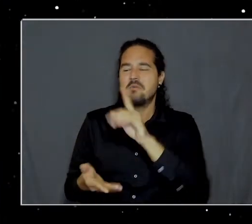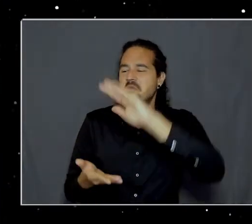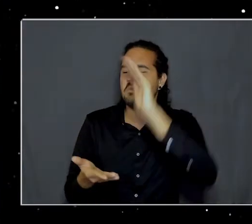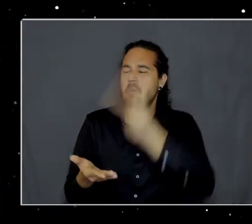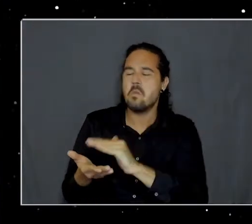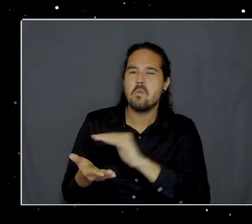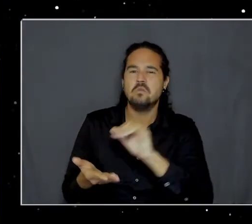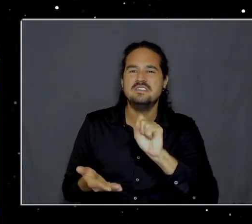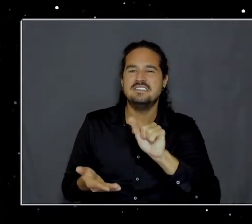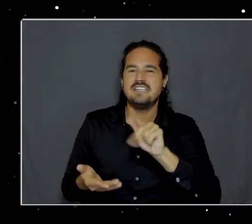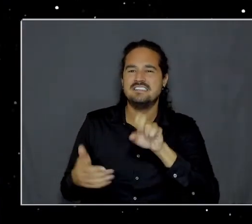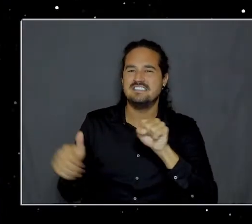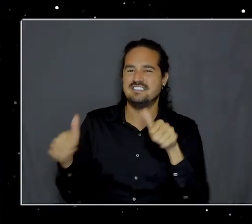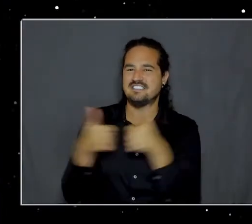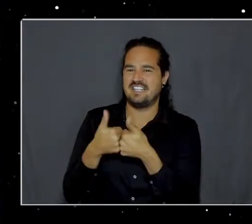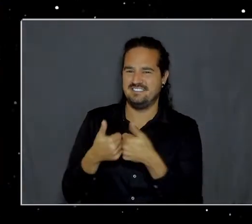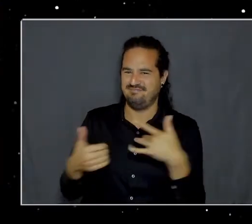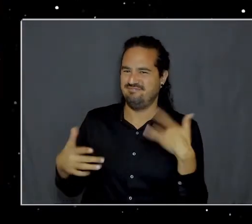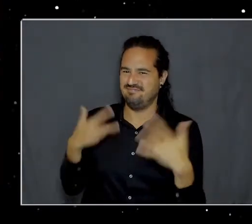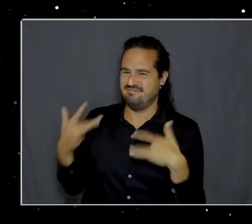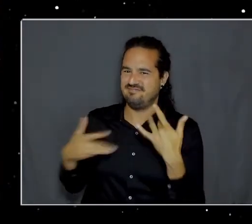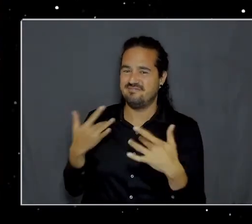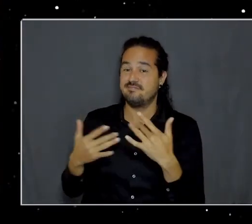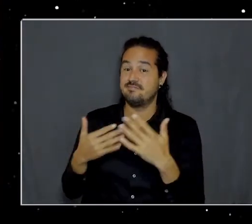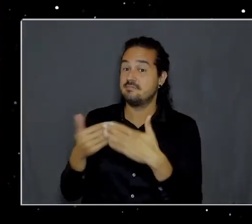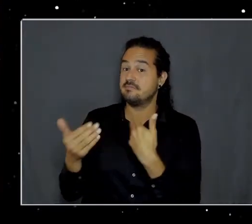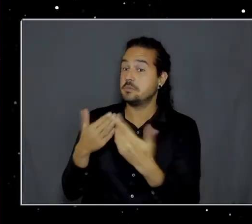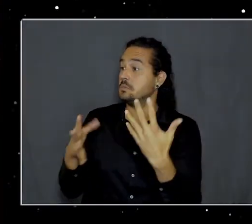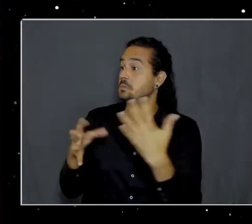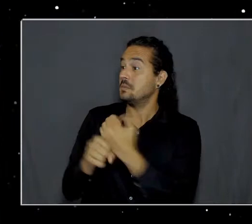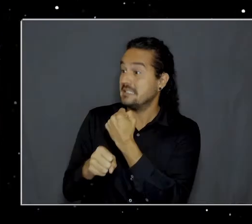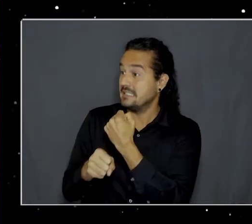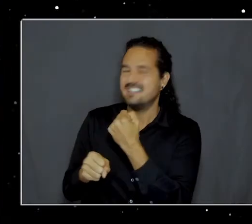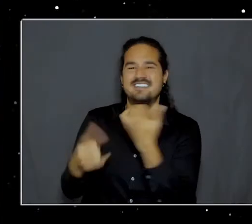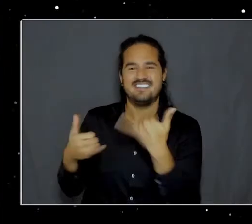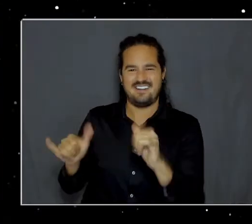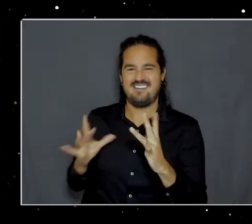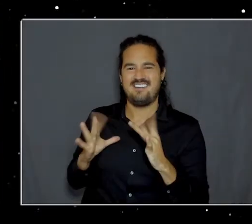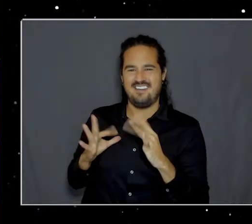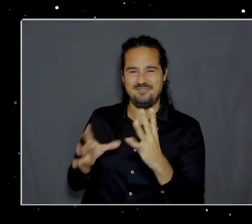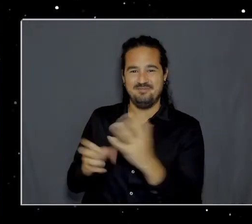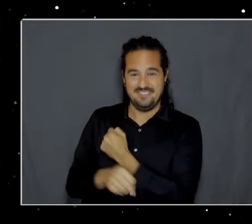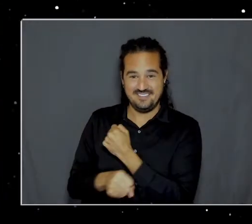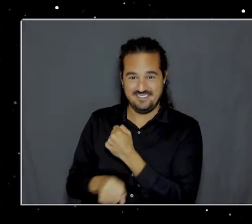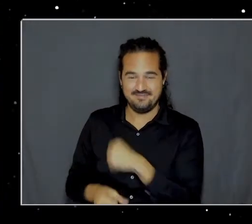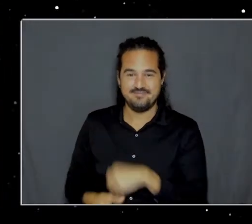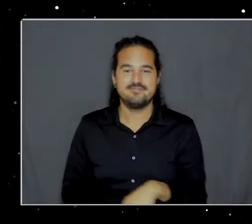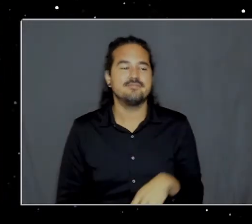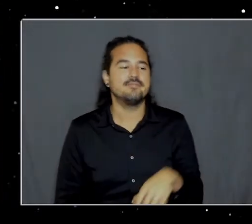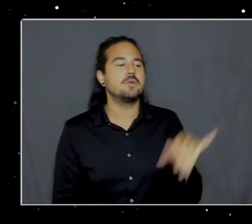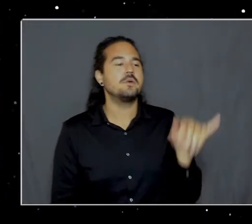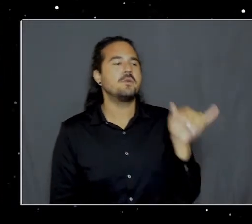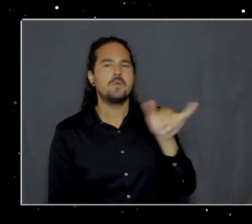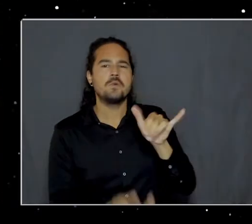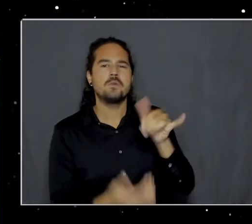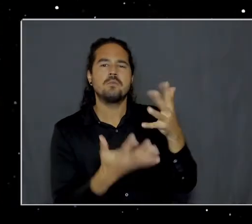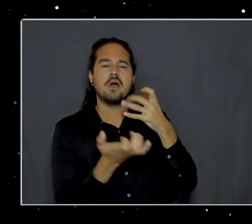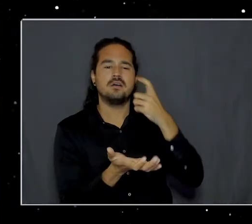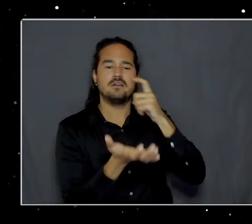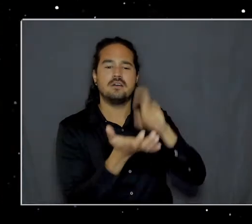BUT I'LL TAKE IT. AND IT'S REALLY HIGH. AND YOU WANT EVERYBODY TO KNOW, AND THEN YOU GOT ALL YOUR PENS BECAUSE YOU REALLY WANT FOLKS TO KNOW LIKE I'M HERE FOR THE BINGO